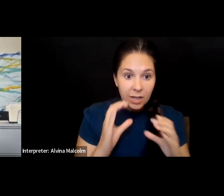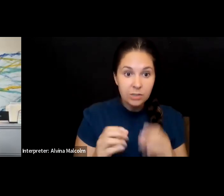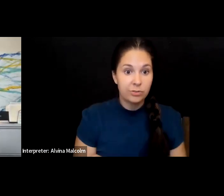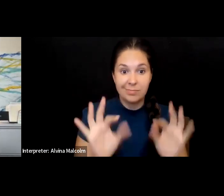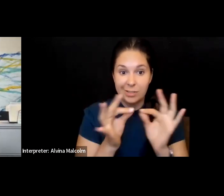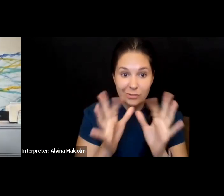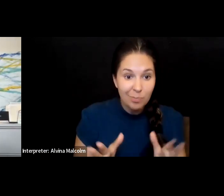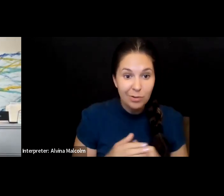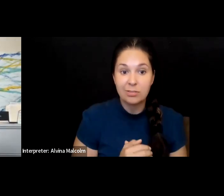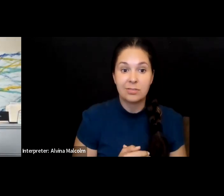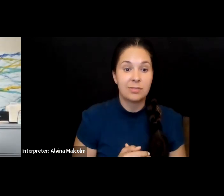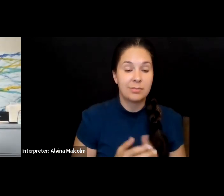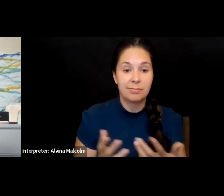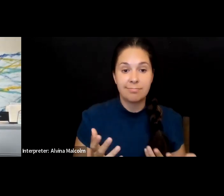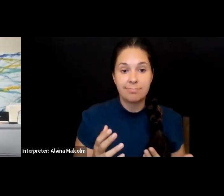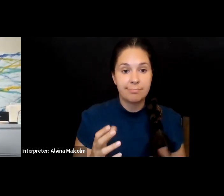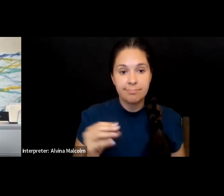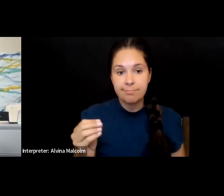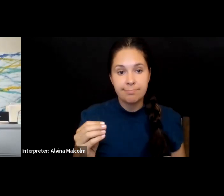inundated with challenges that they had